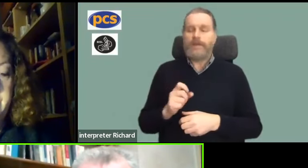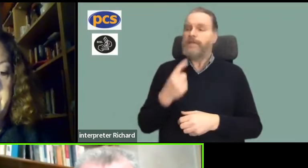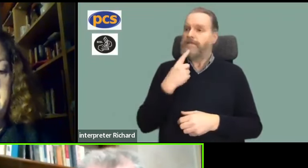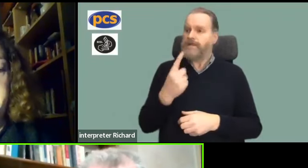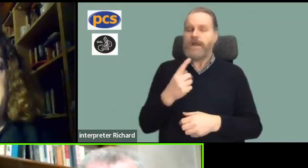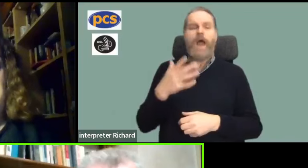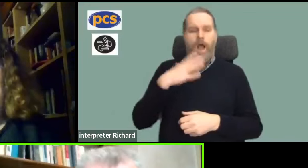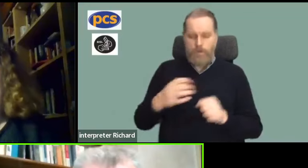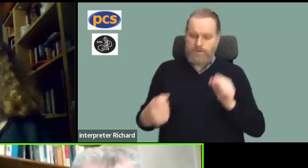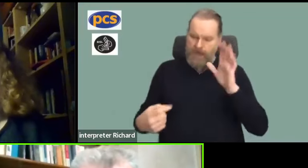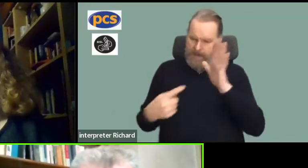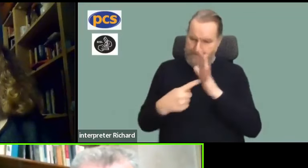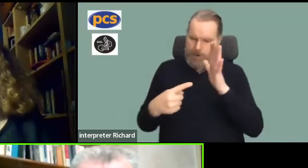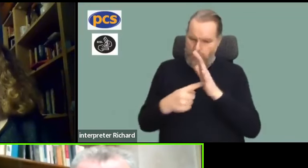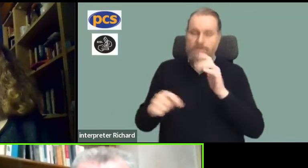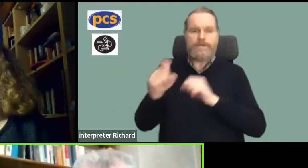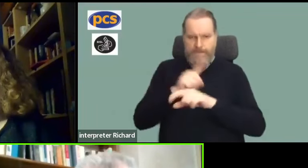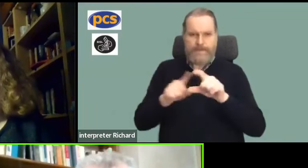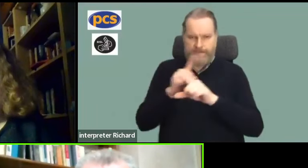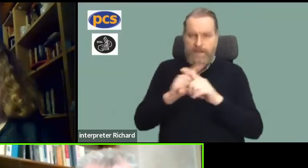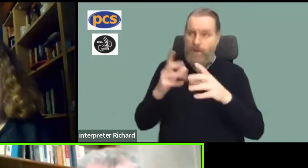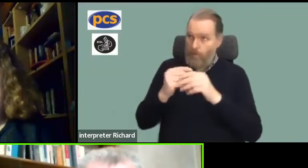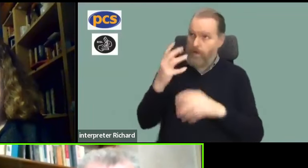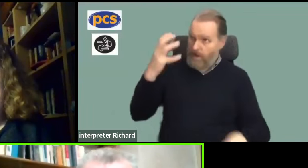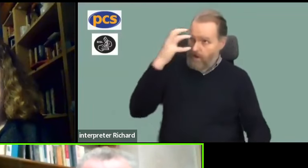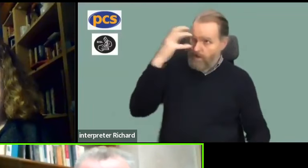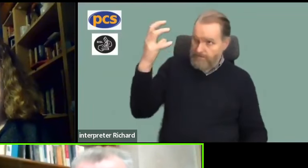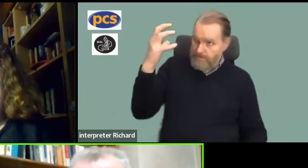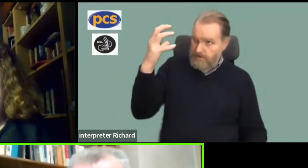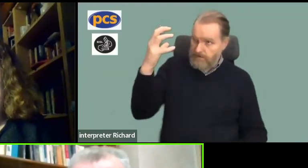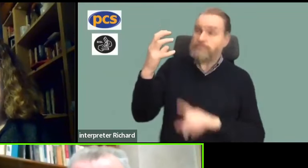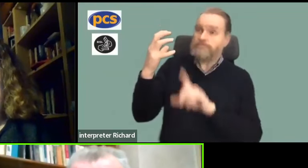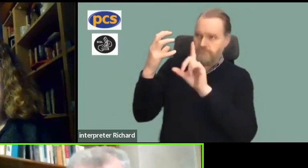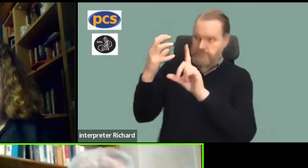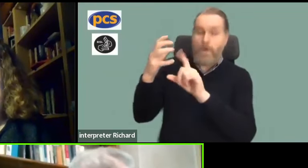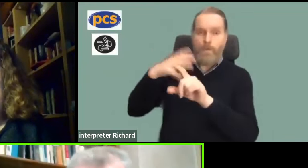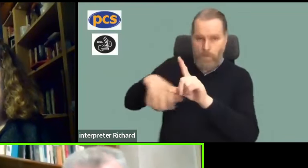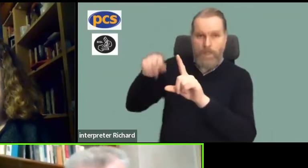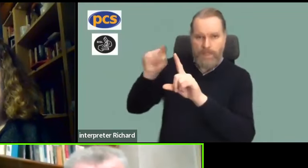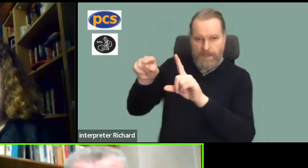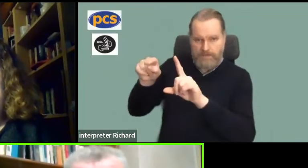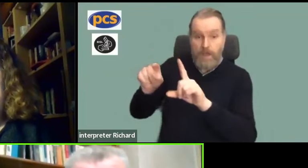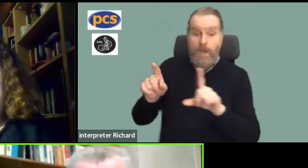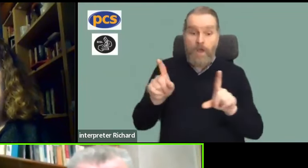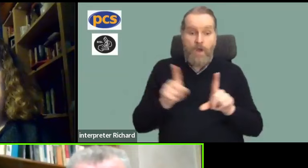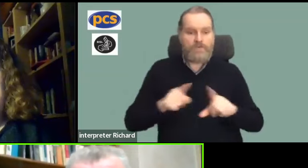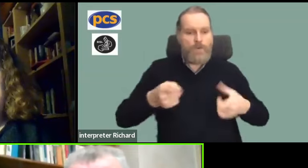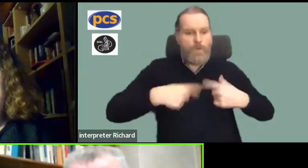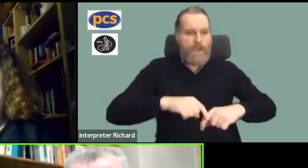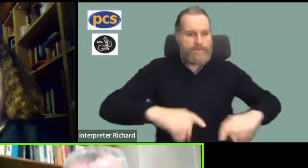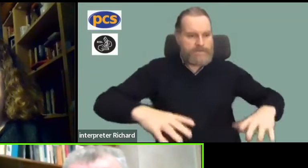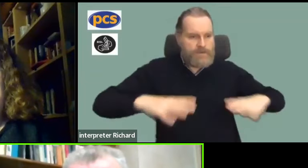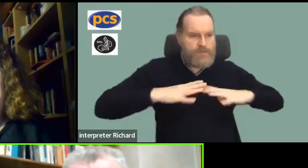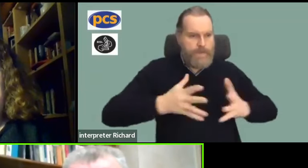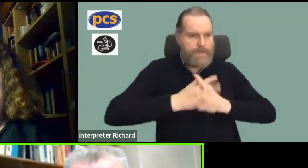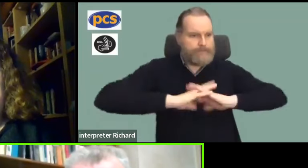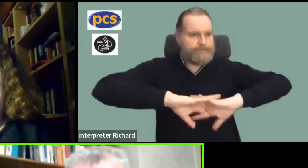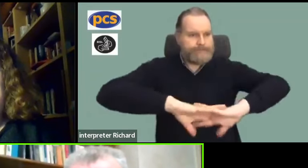demanding an urgent meeting demanding an urgent meeting with the Government But also But also recognizing that we have to prepare to deliver have to prepare to deliver what not just with